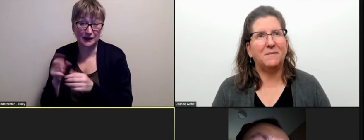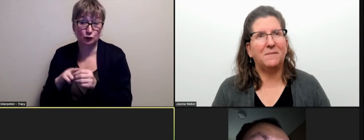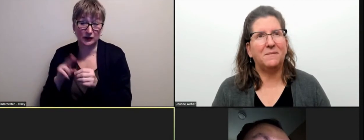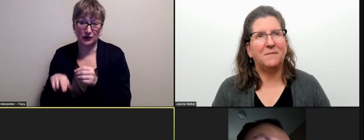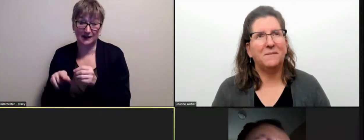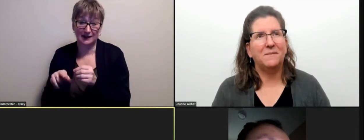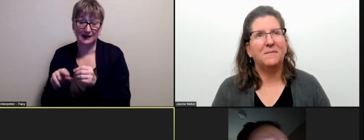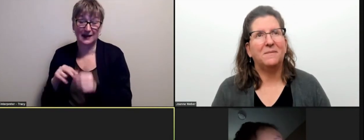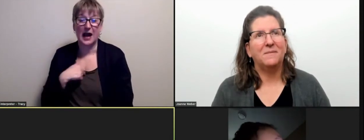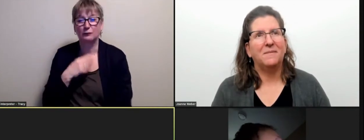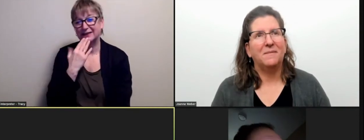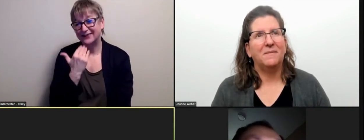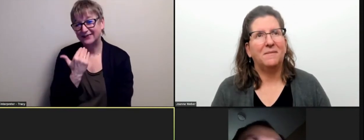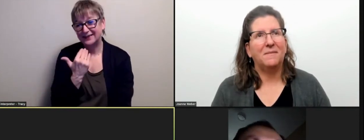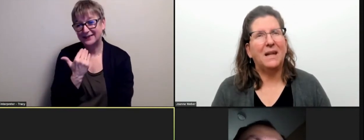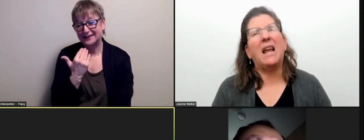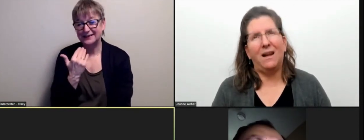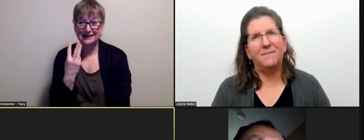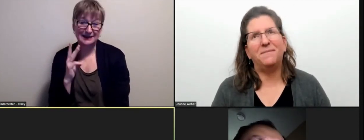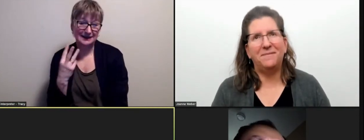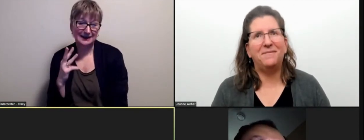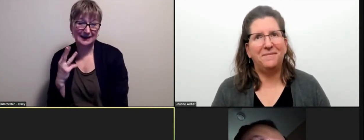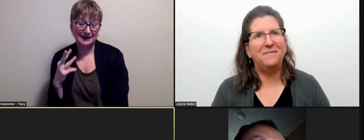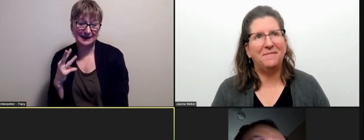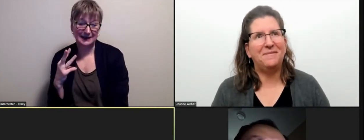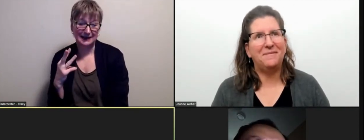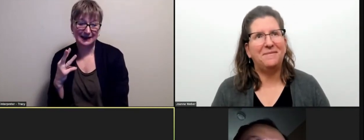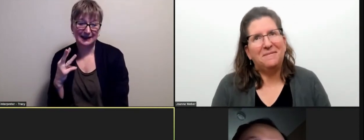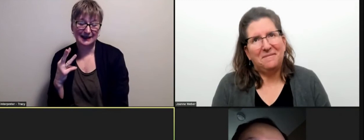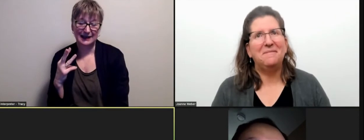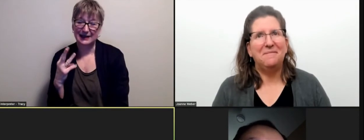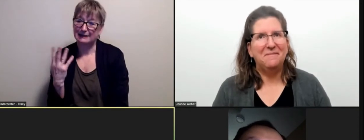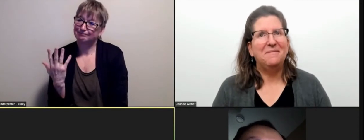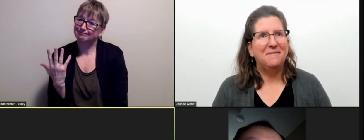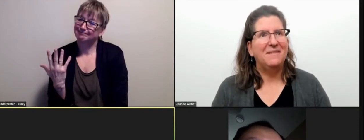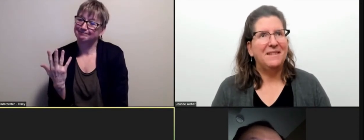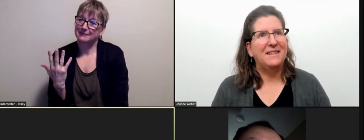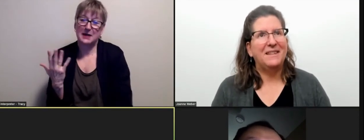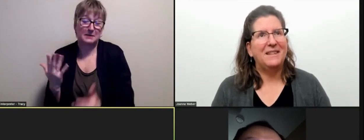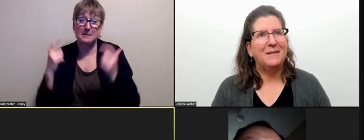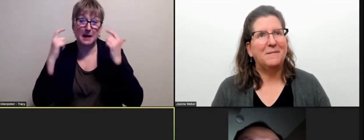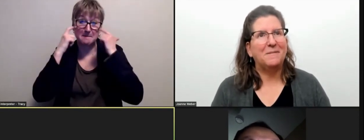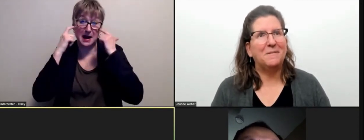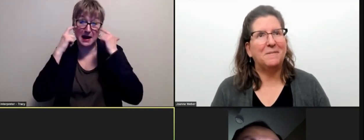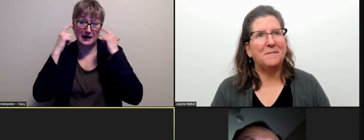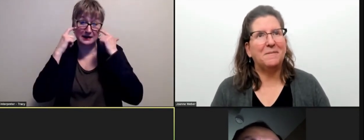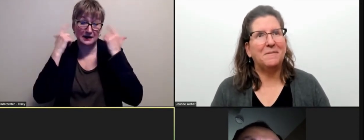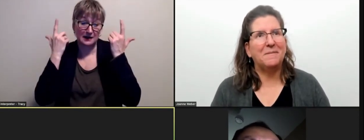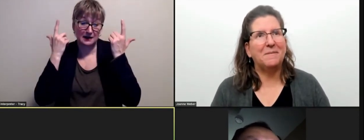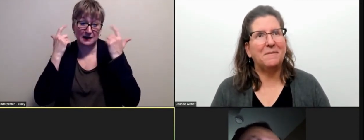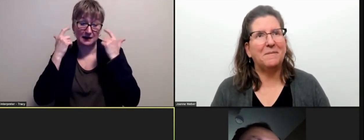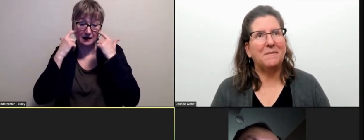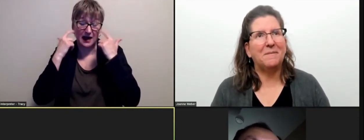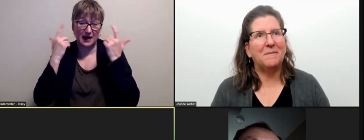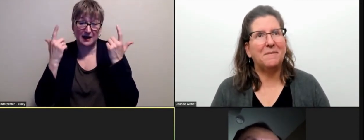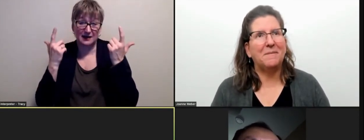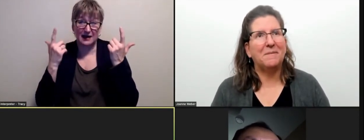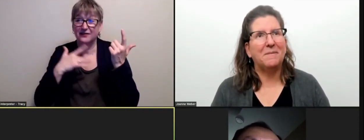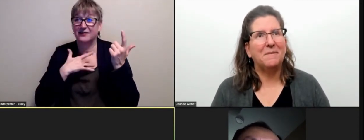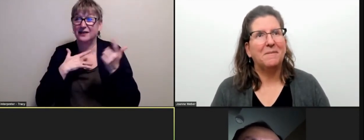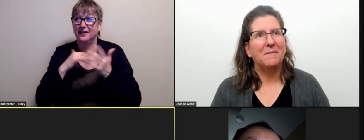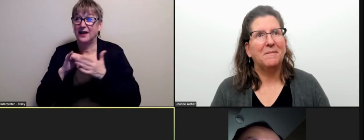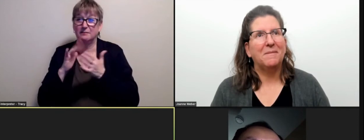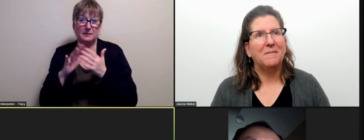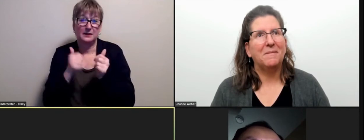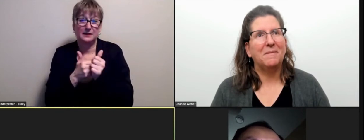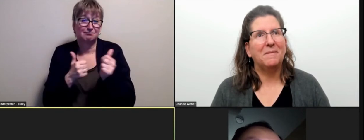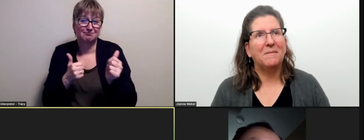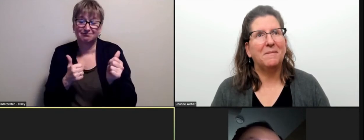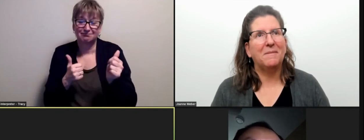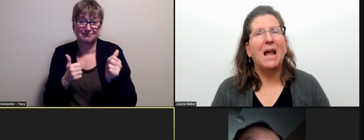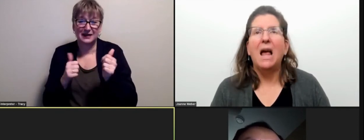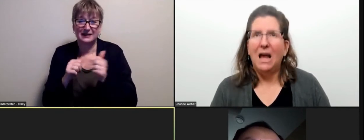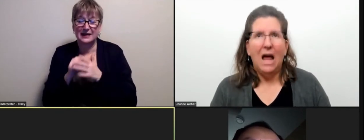like I was 15, 16 years old and I probably had the mind and the brain of something of a 10 year old I think, maybe.